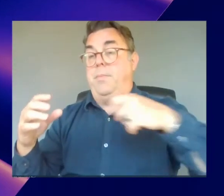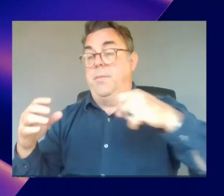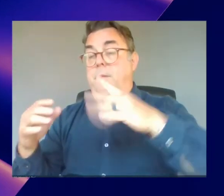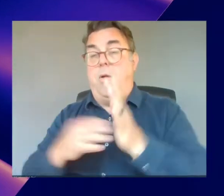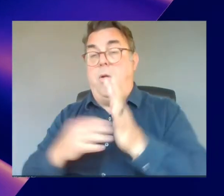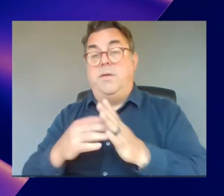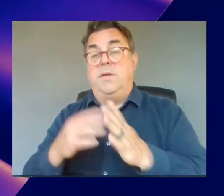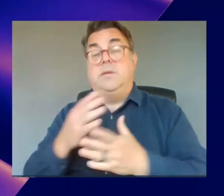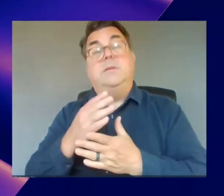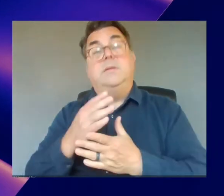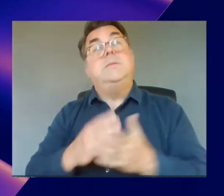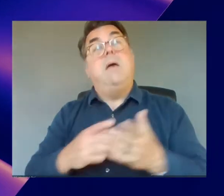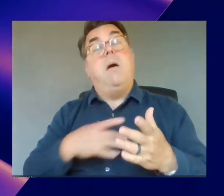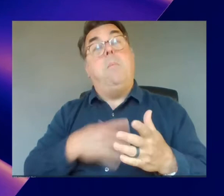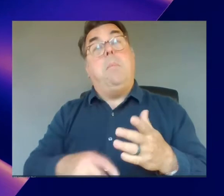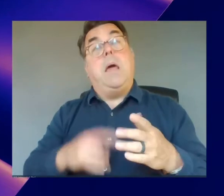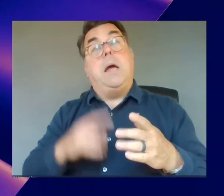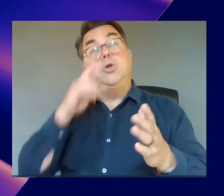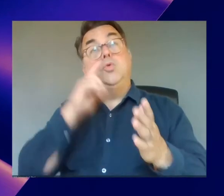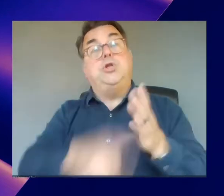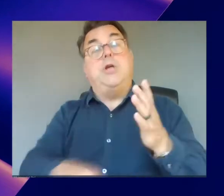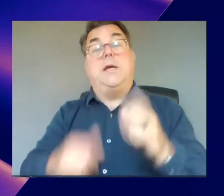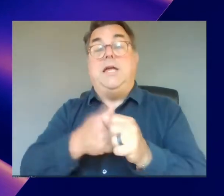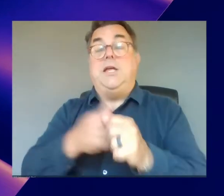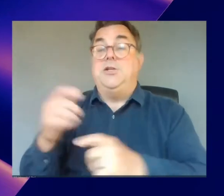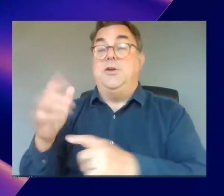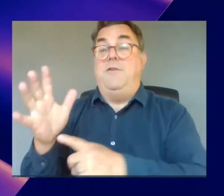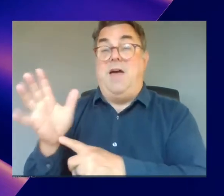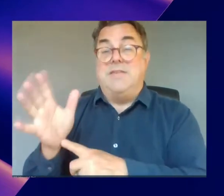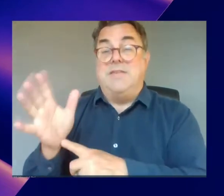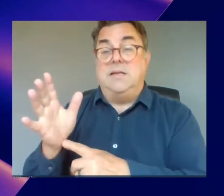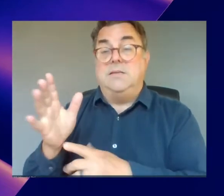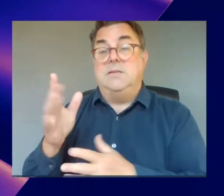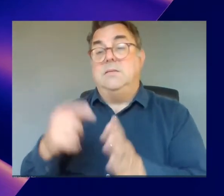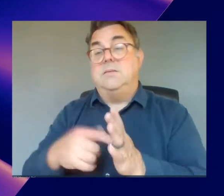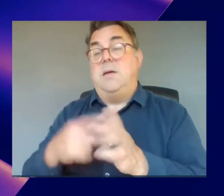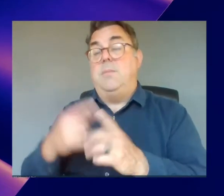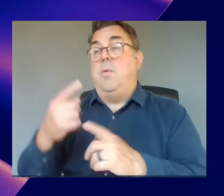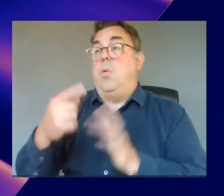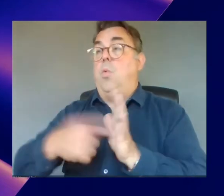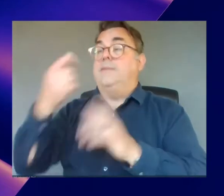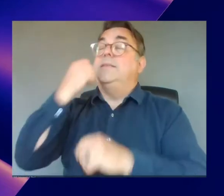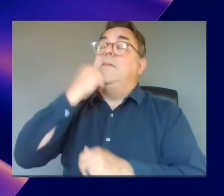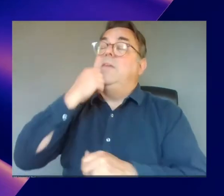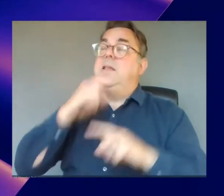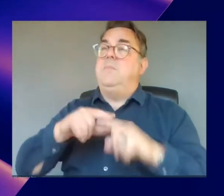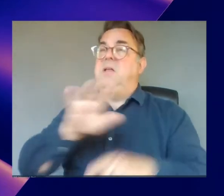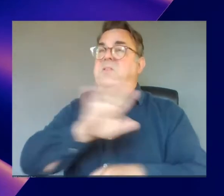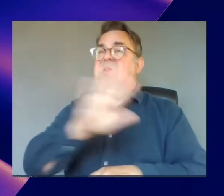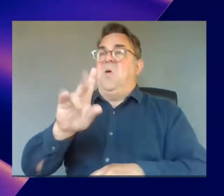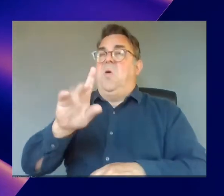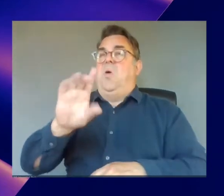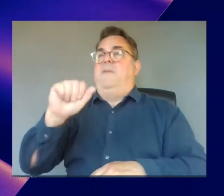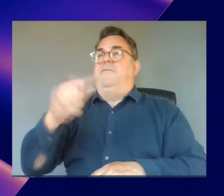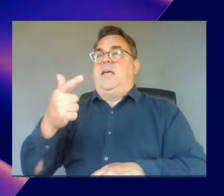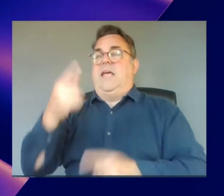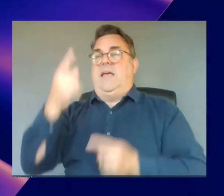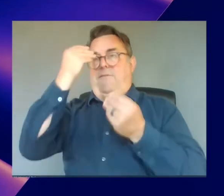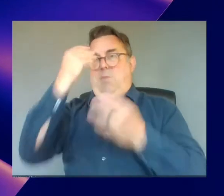for configuration updates every five seconds. We have ones that just wanna do it once a day. It depends on what your configuration data is, but you'll, as I said,